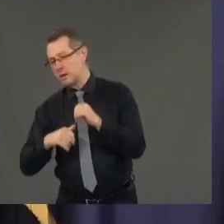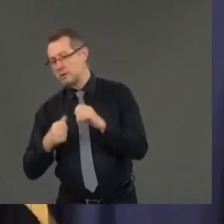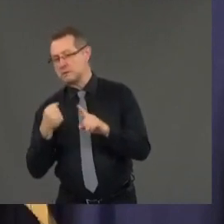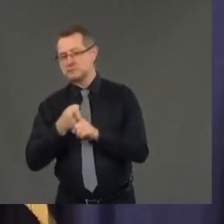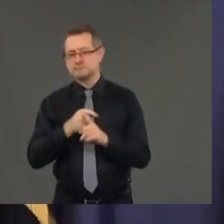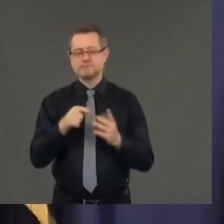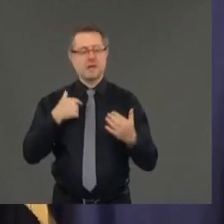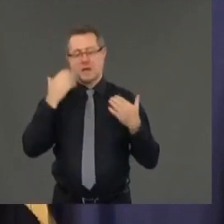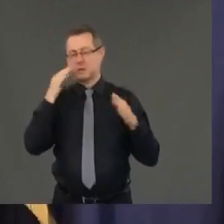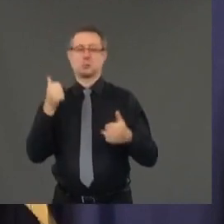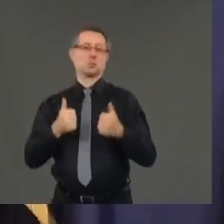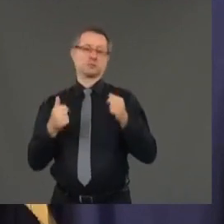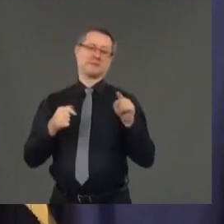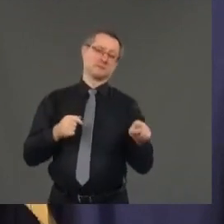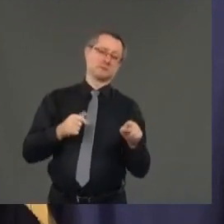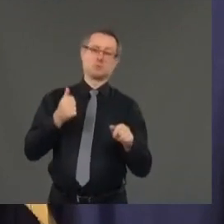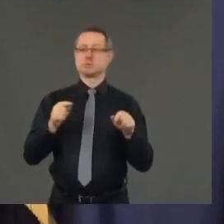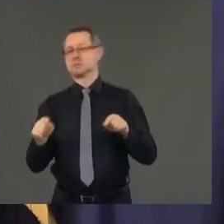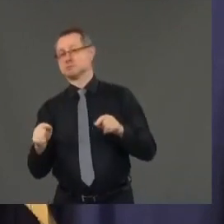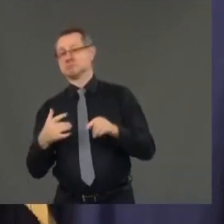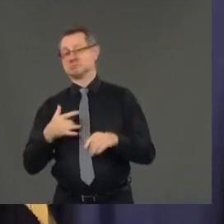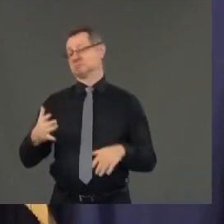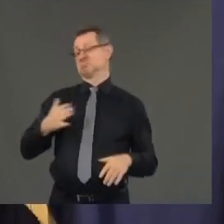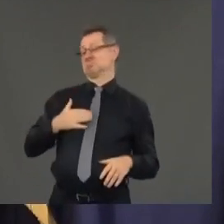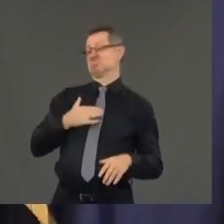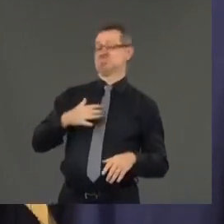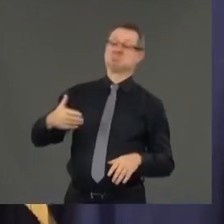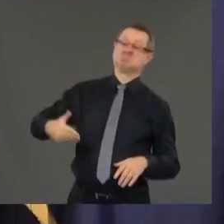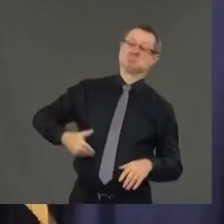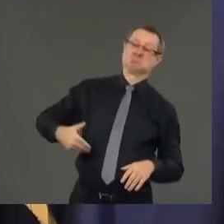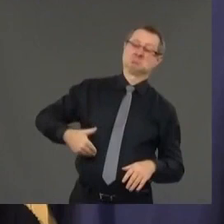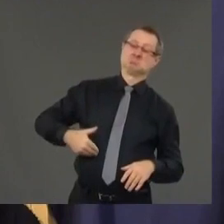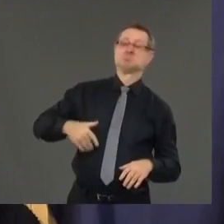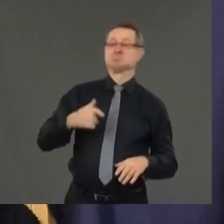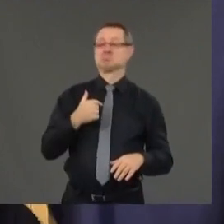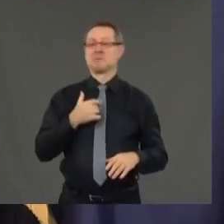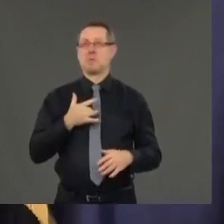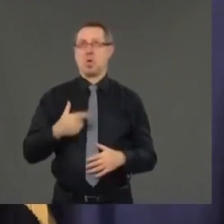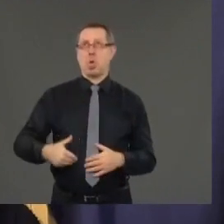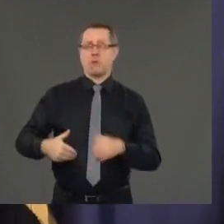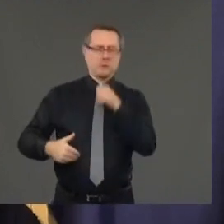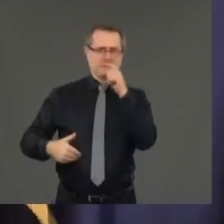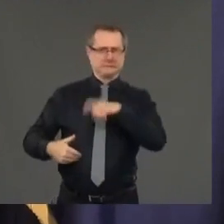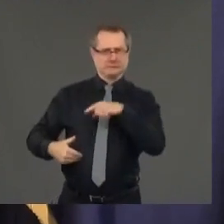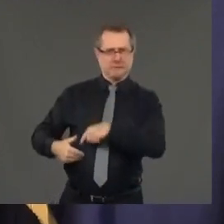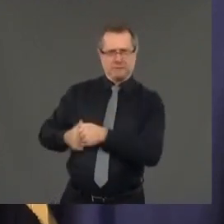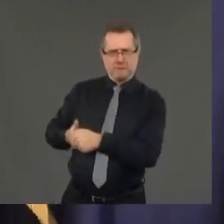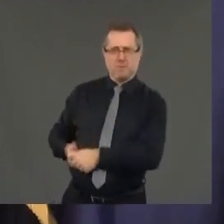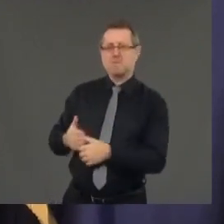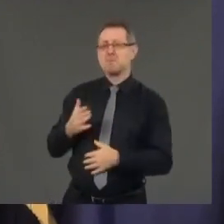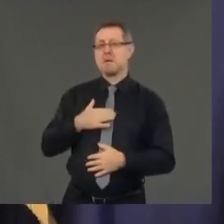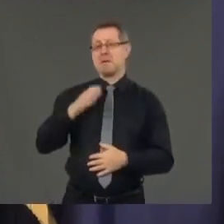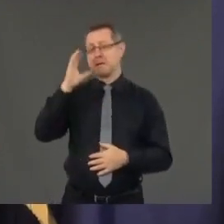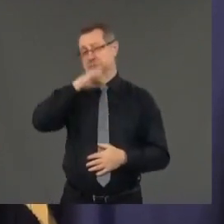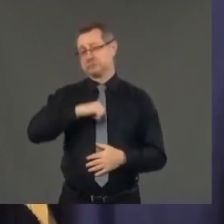WHICH ONES ARE MORE IMPACTFUL THAN OTHER ONES? I DON'T KNOW.